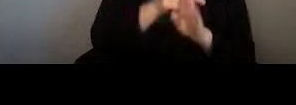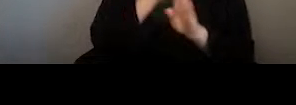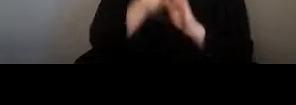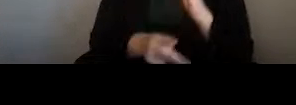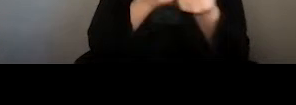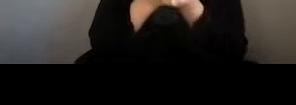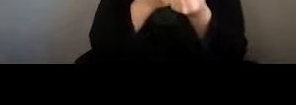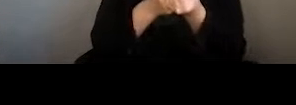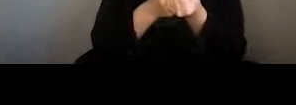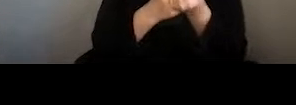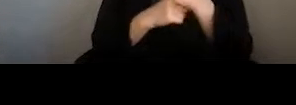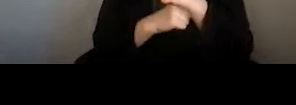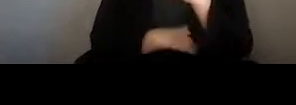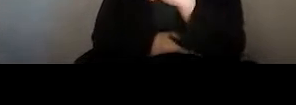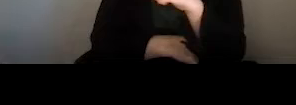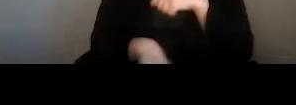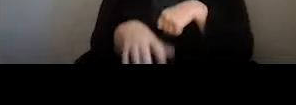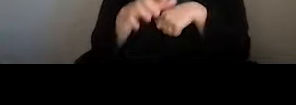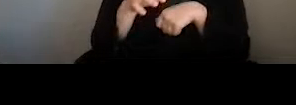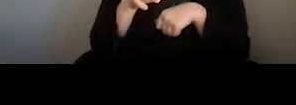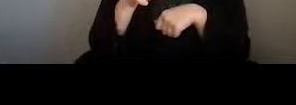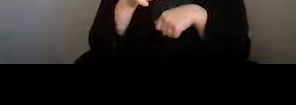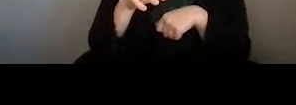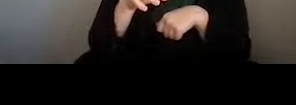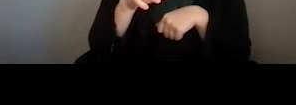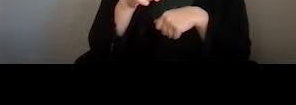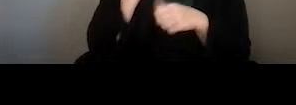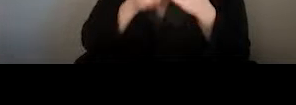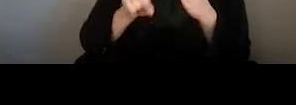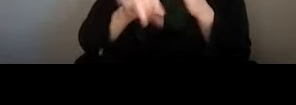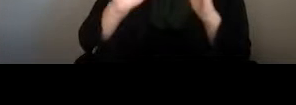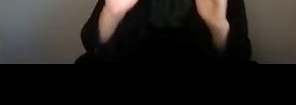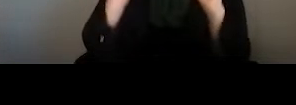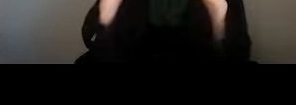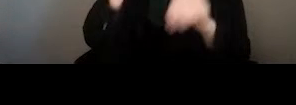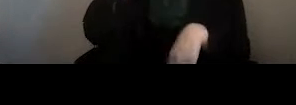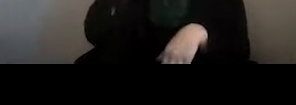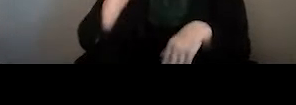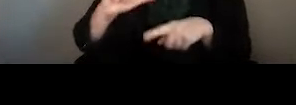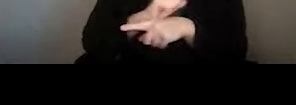fundamental applied international research that advances knowledge and practice a diverse,